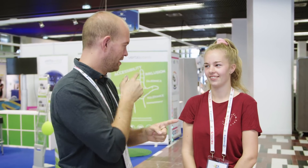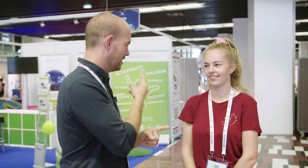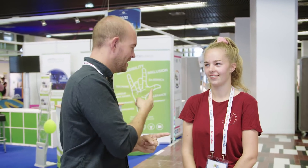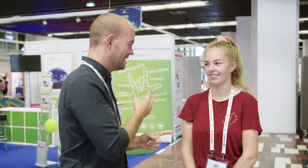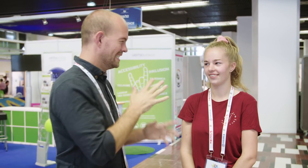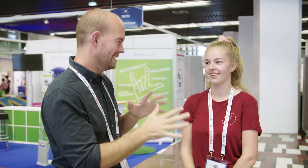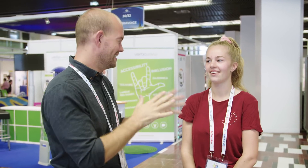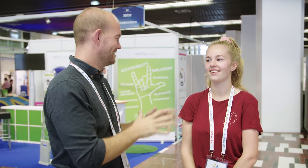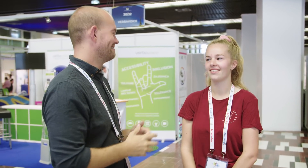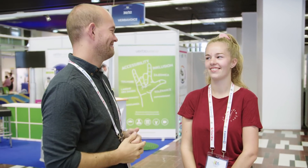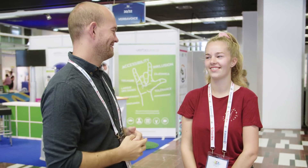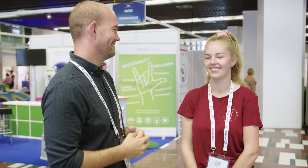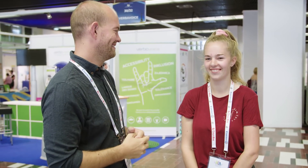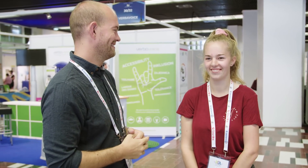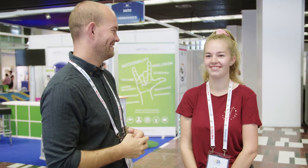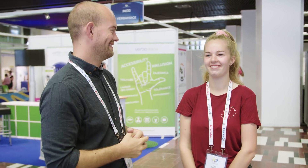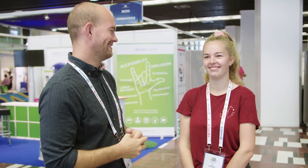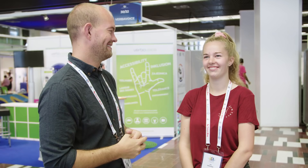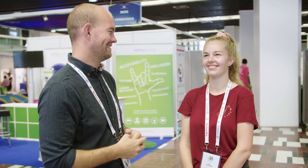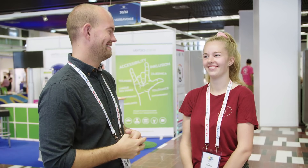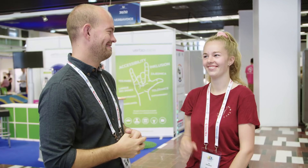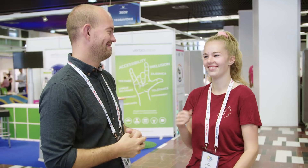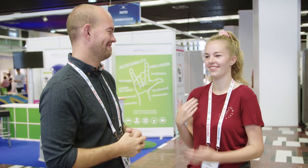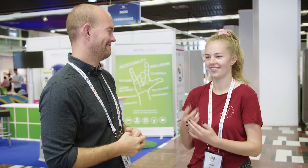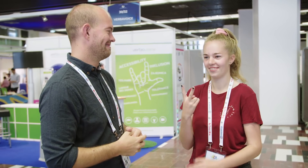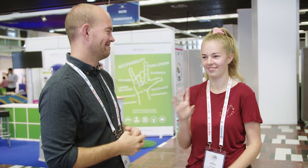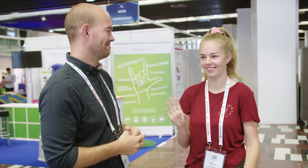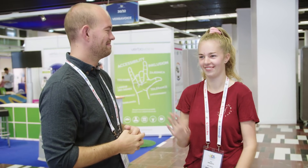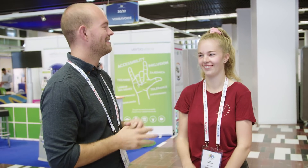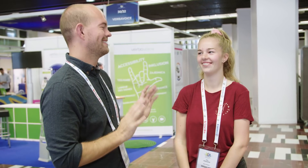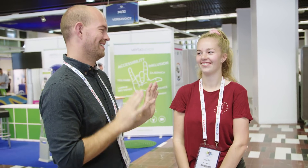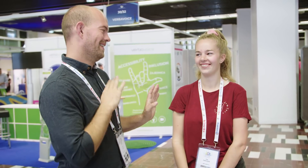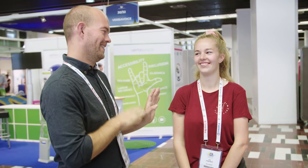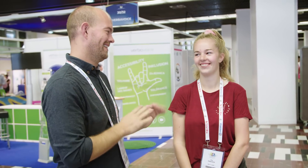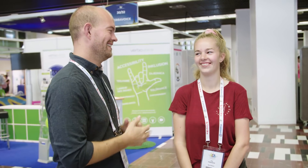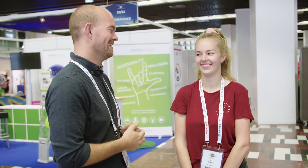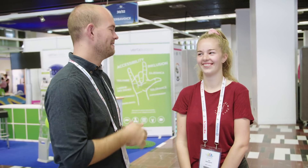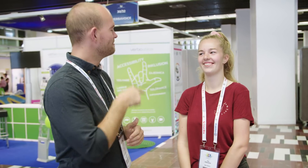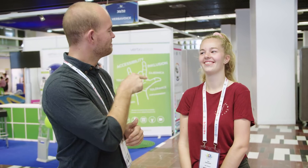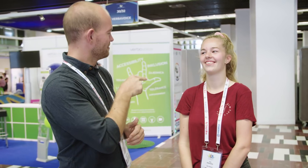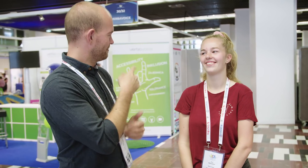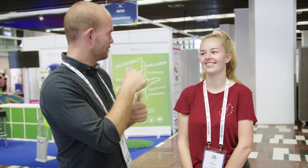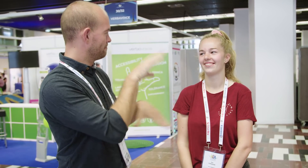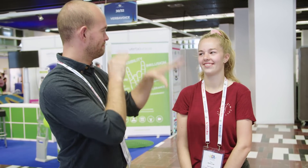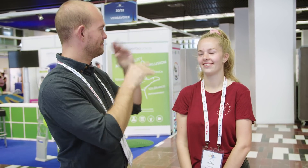Depends on whereabouts in France you're from. So when you meet someone you have to remember whether you're supposed to give them three or four kisses.